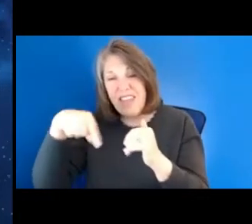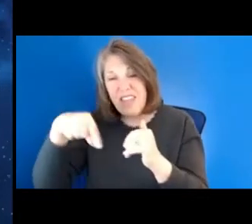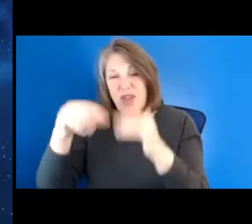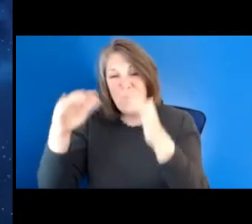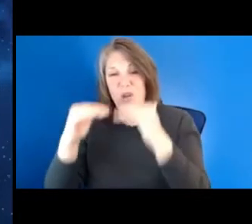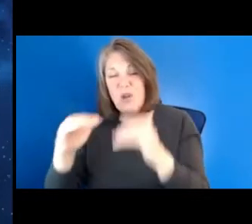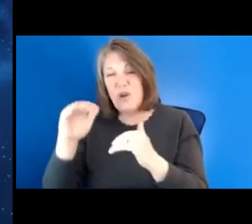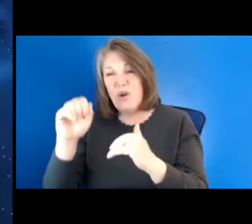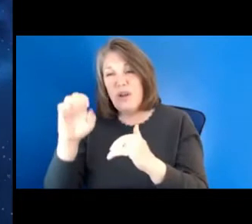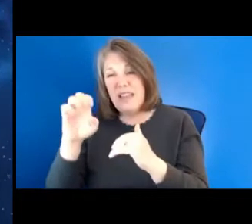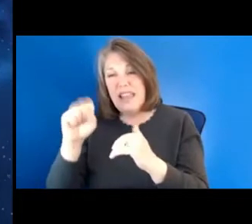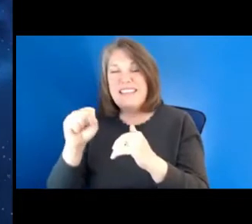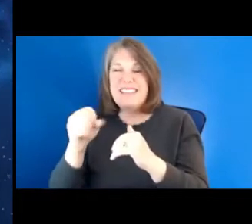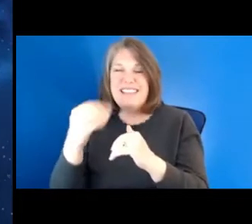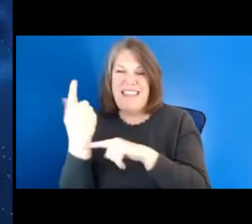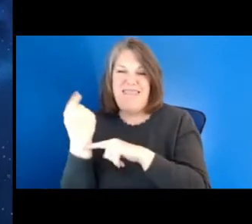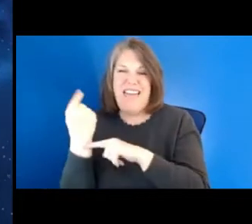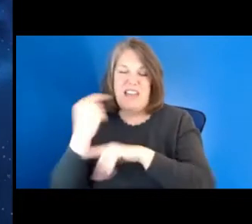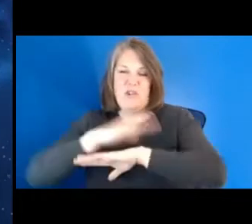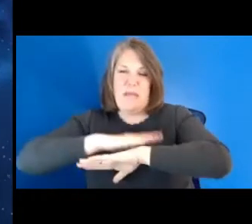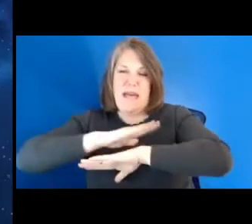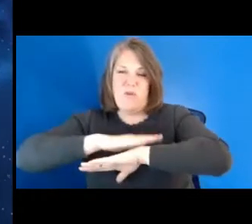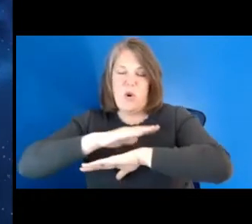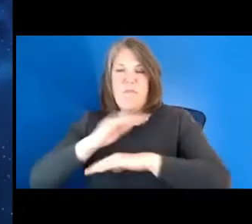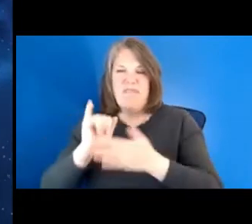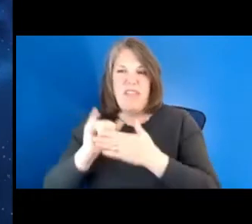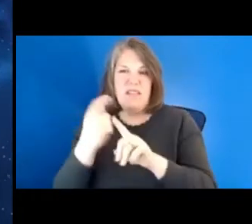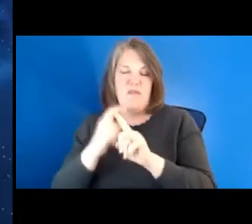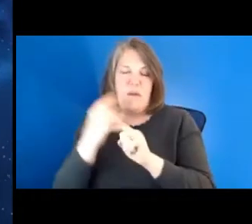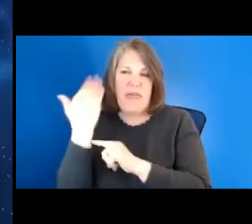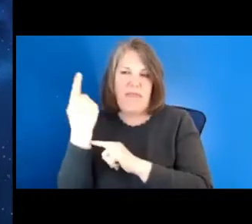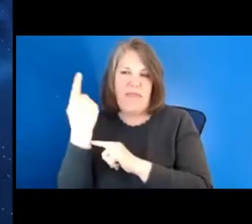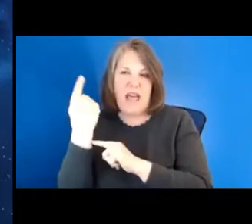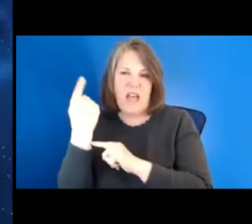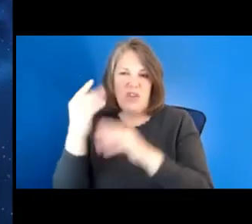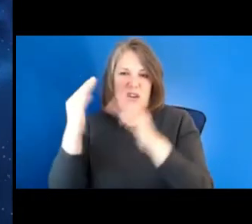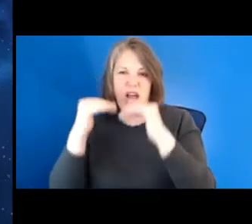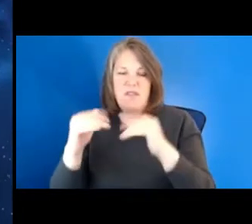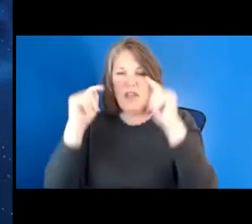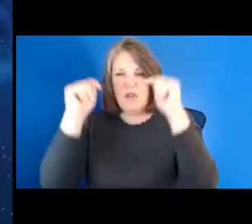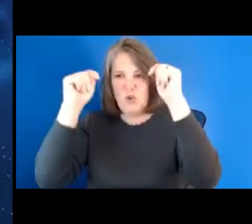platform. So these cases are from last year. 17:13:25 And here are the tutorials. Let's